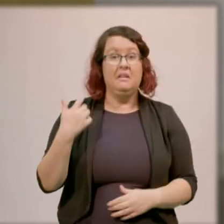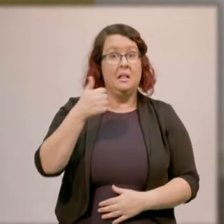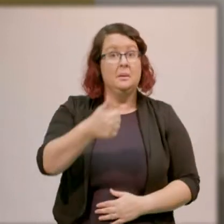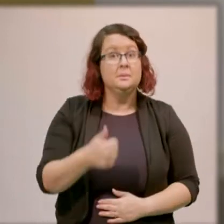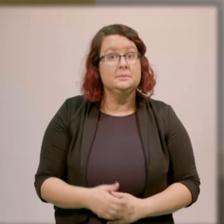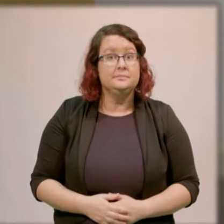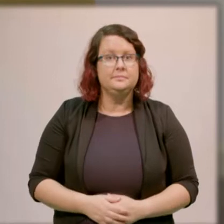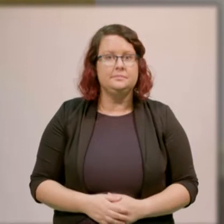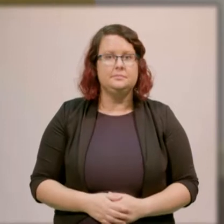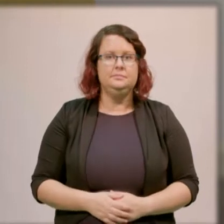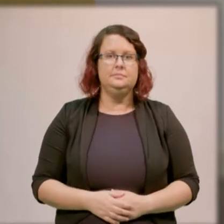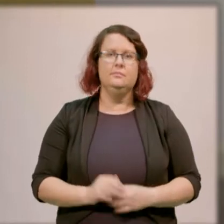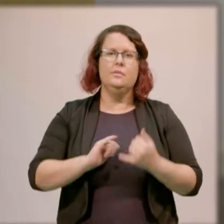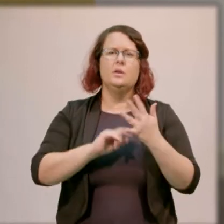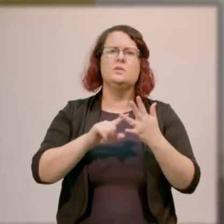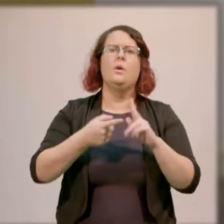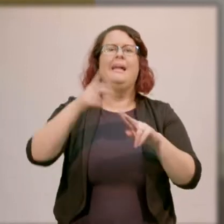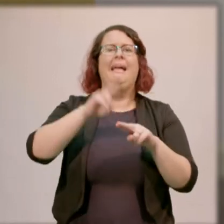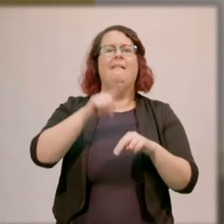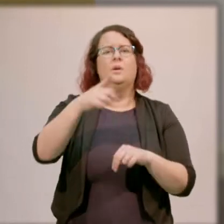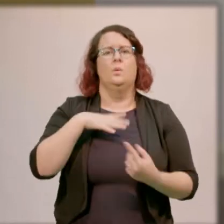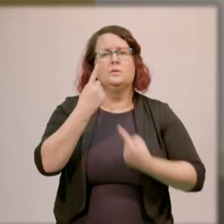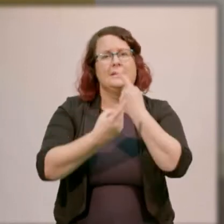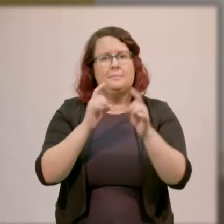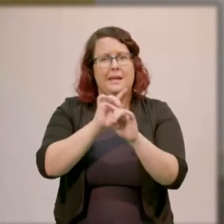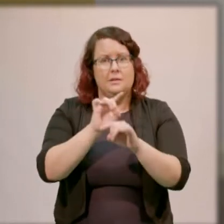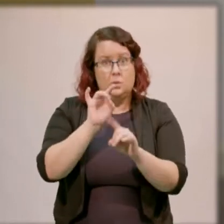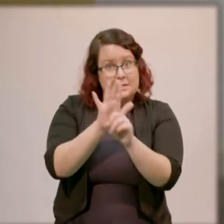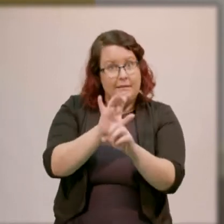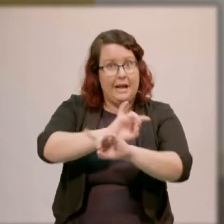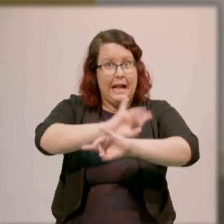So to sum up, if you want to explain yourself clearly and convincingly,